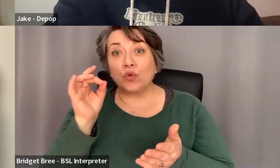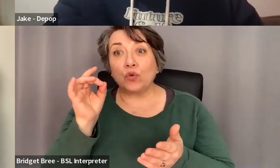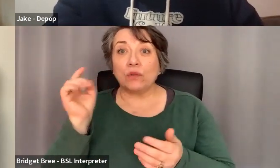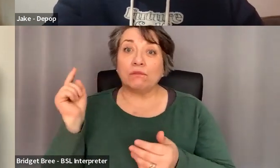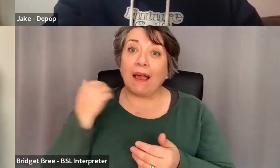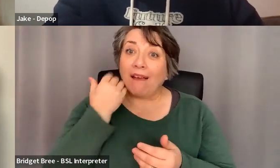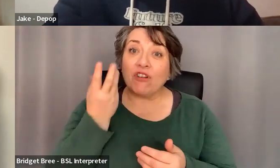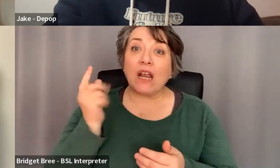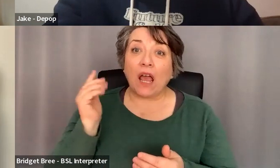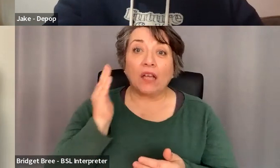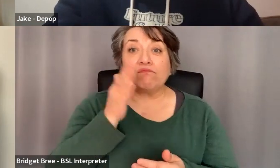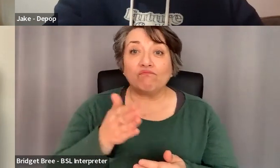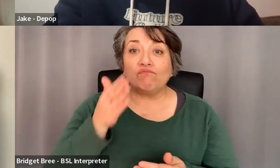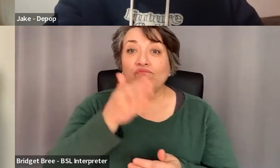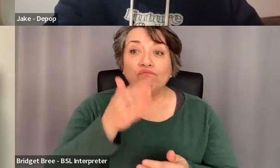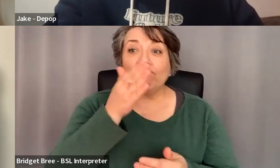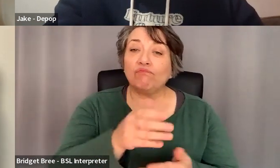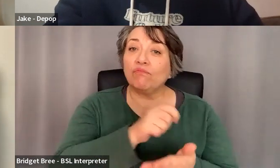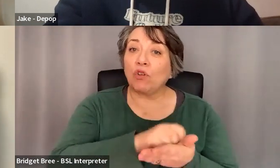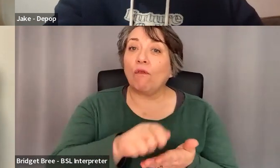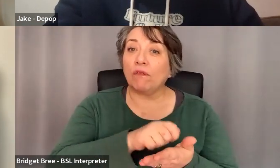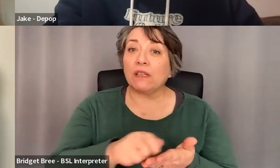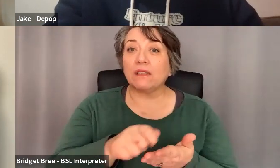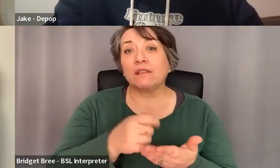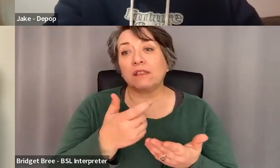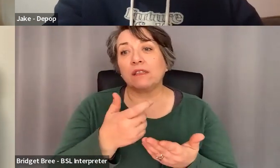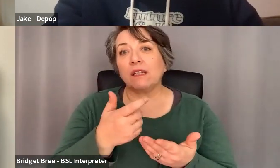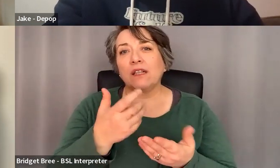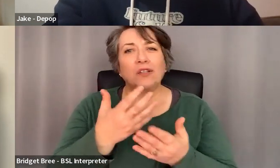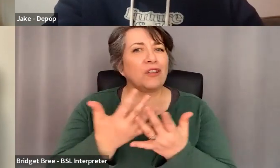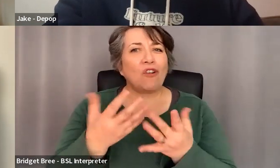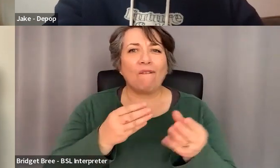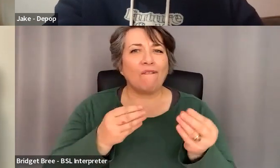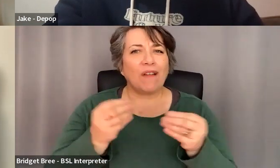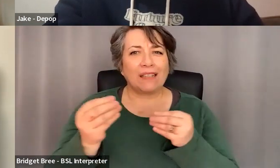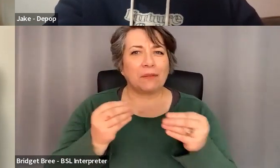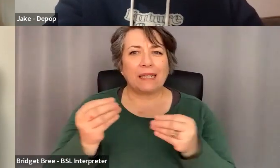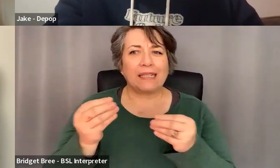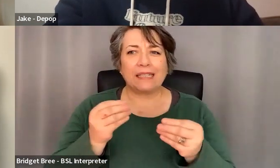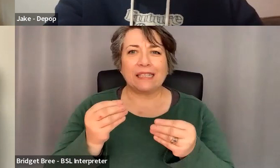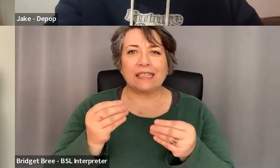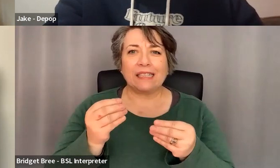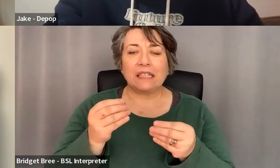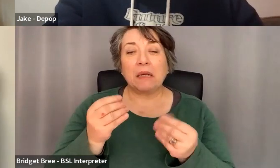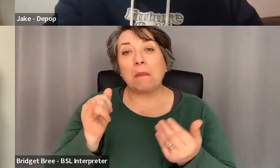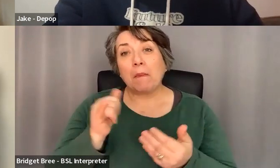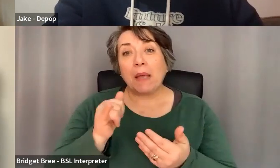and then we'd figure out a more permanent desk. option where you would be in one a quarter, versus unless you prefer to be in the office all the time. But there's loads of flexibility within that. You could opt for that. There's a load of flexibility.